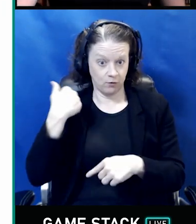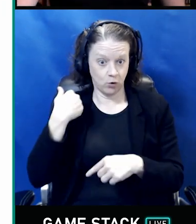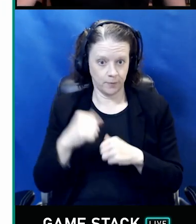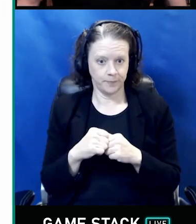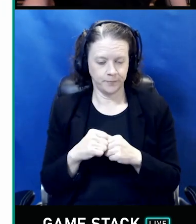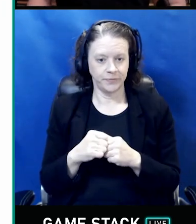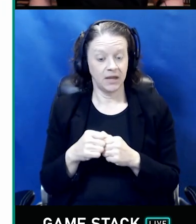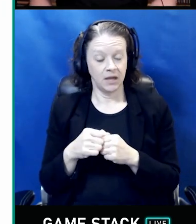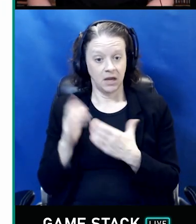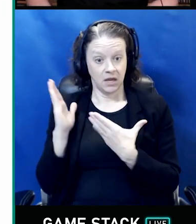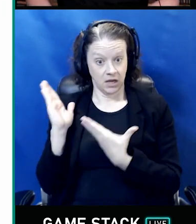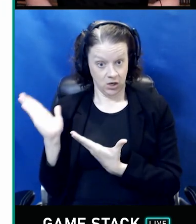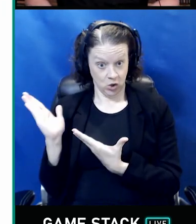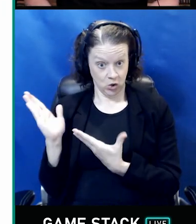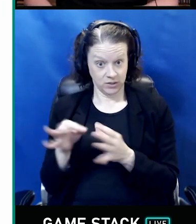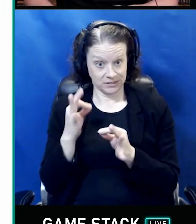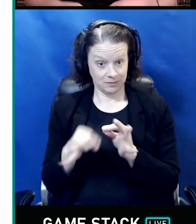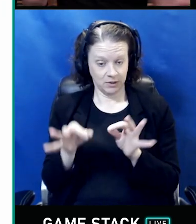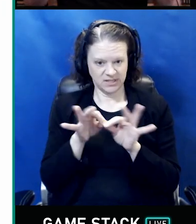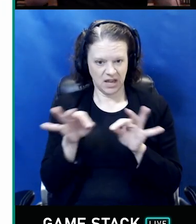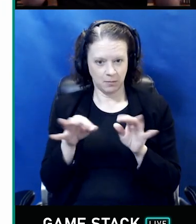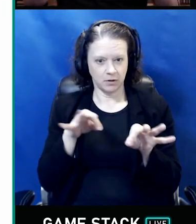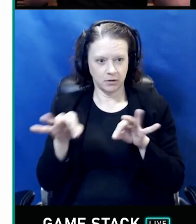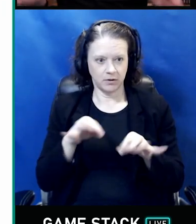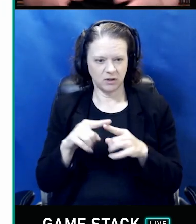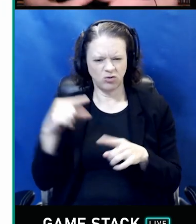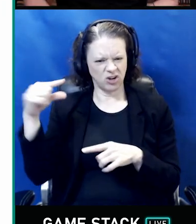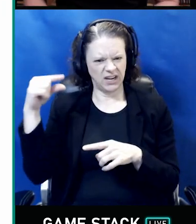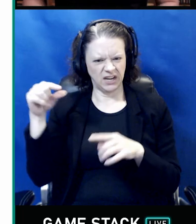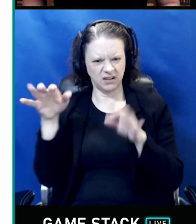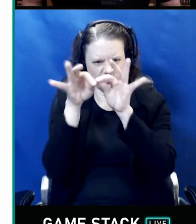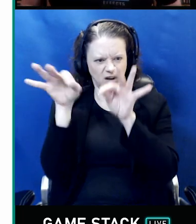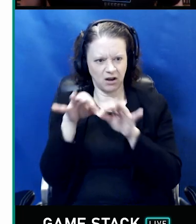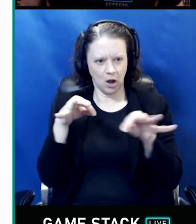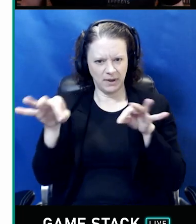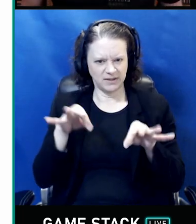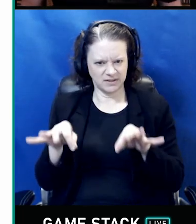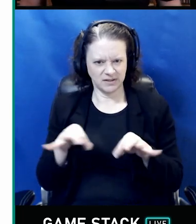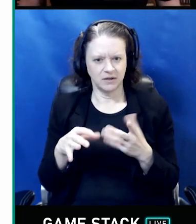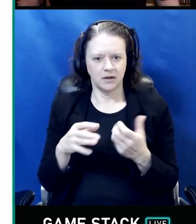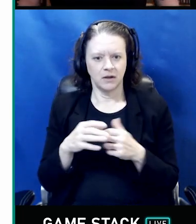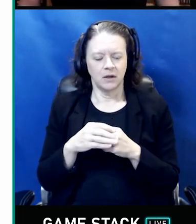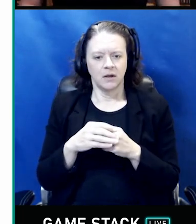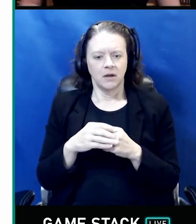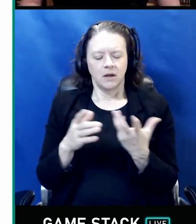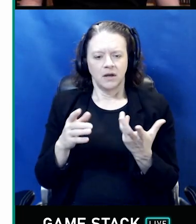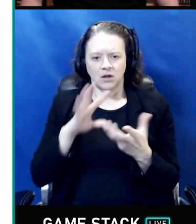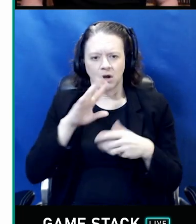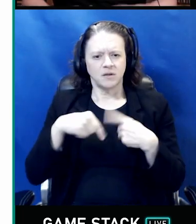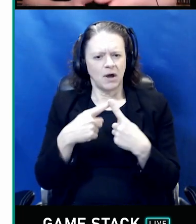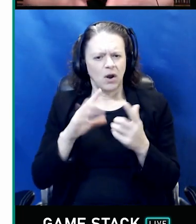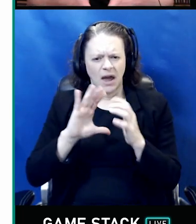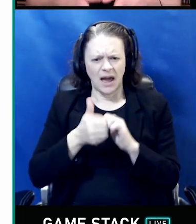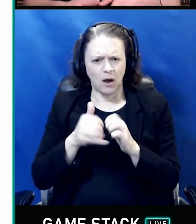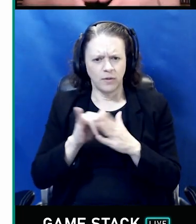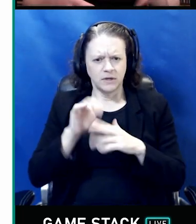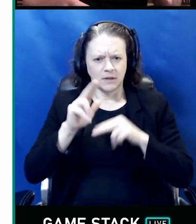So in the comments up there we have sort of a fuzzy idea of how these built-in arrays are defined, and we've got the R and the S type and